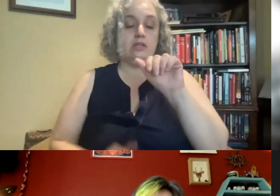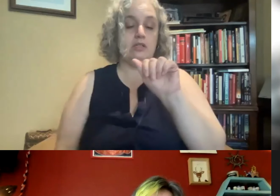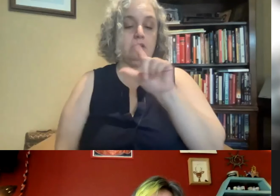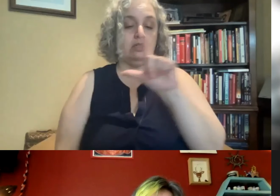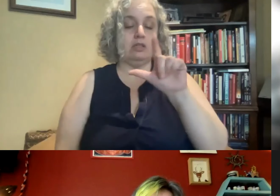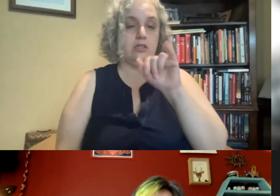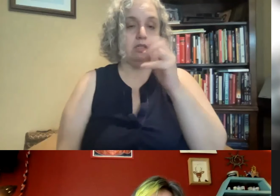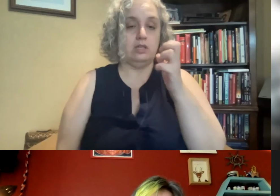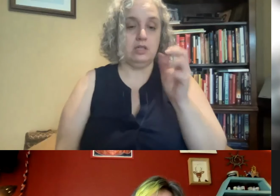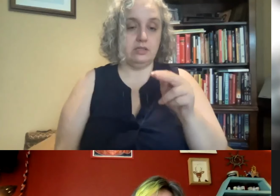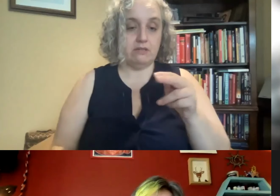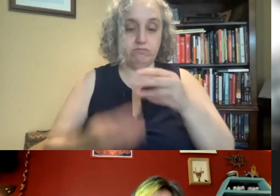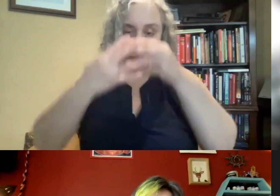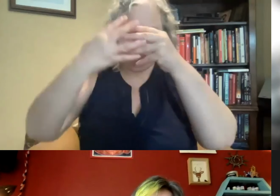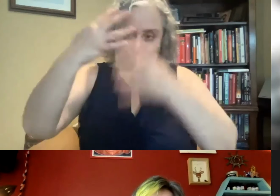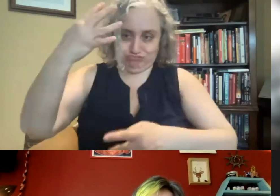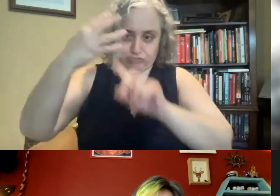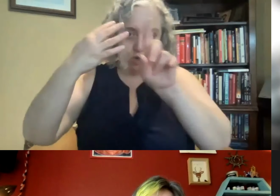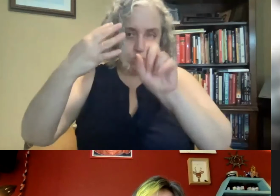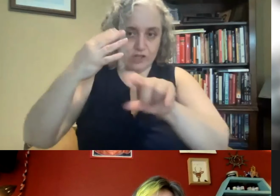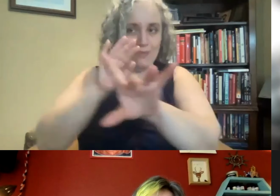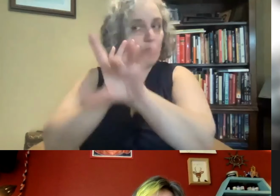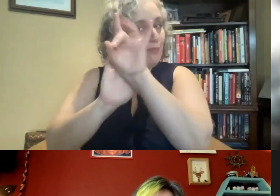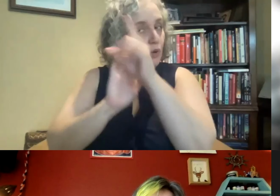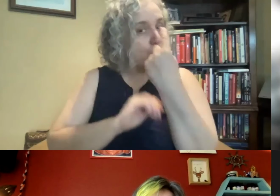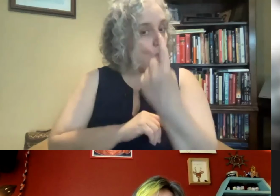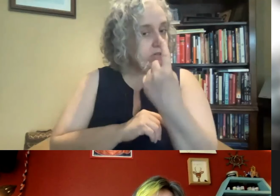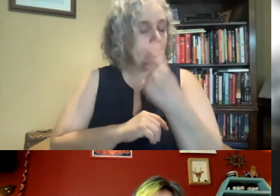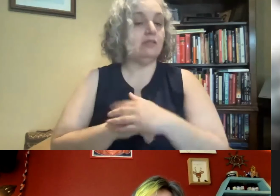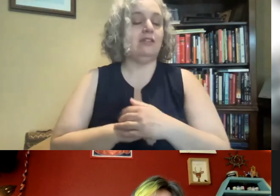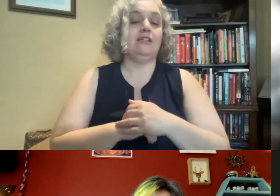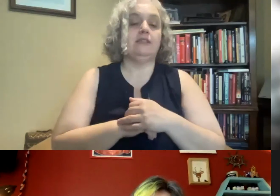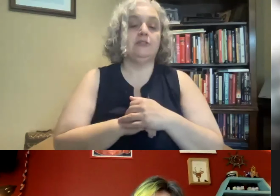many questions unlike you choose one to ask.